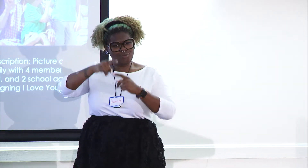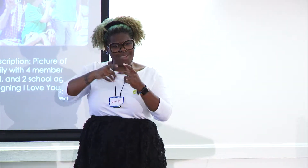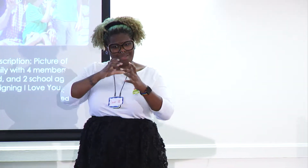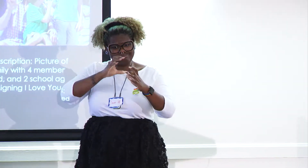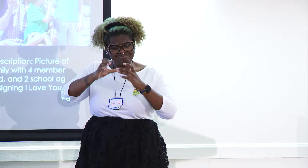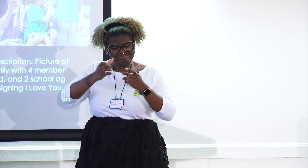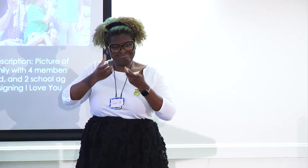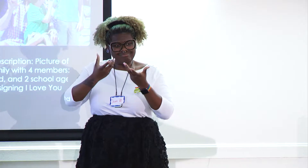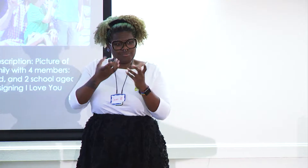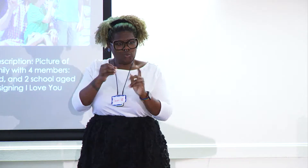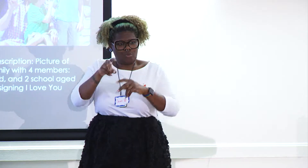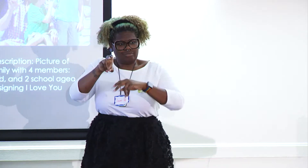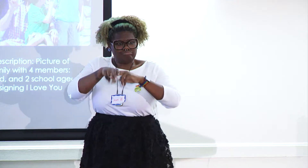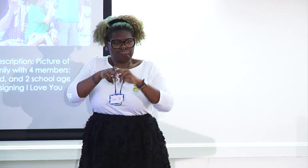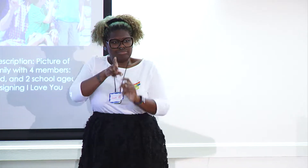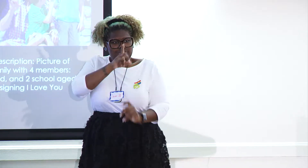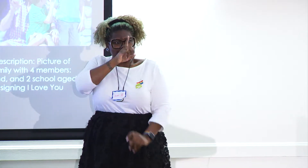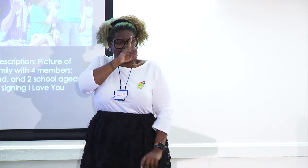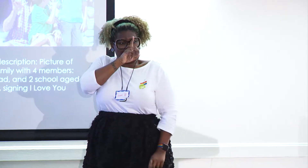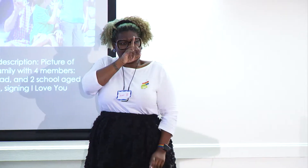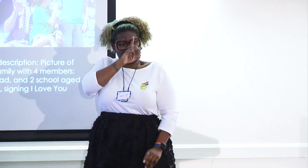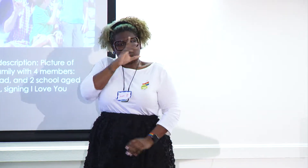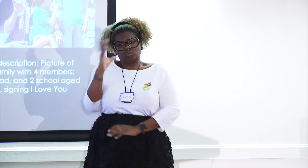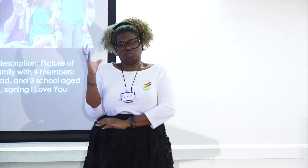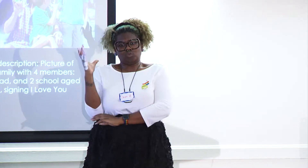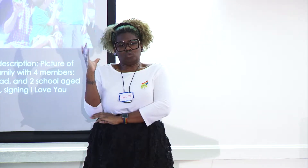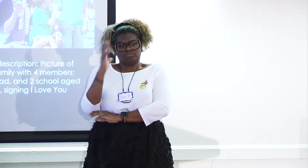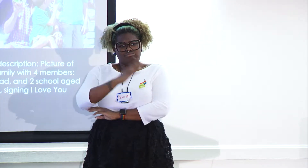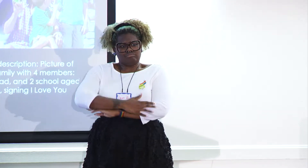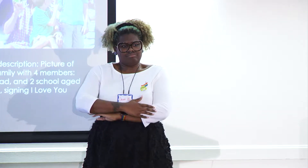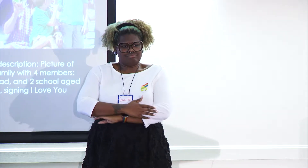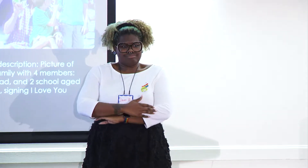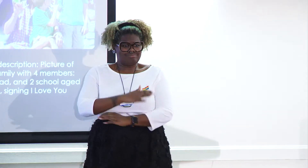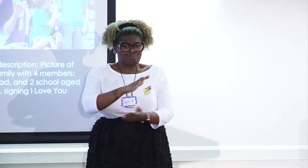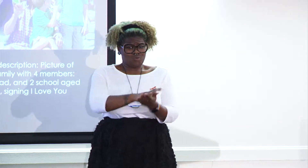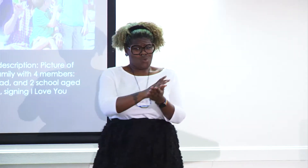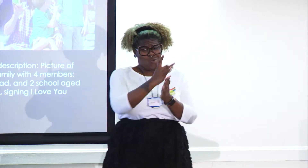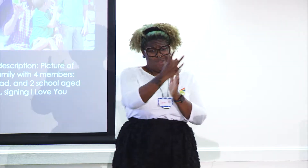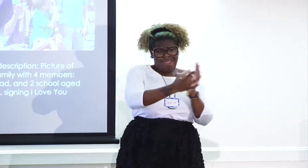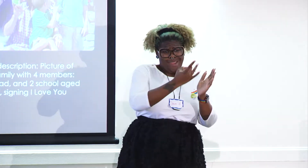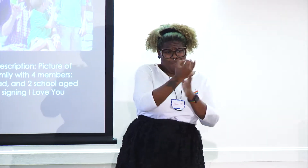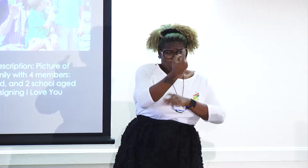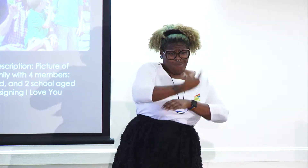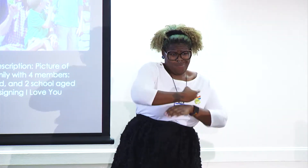So when they leave school to go home, they have no communication for the rest of the day.